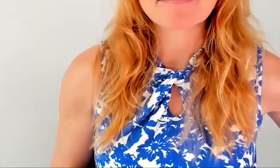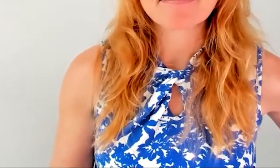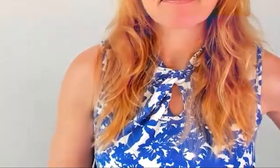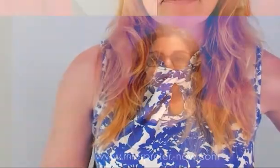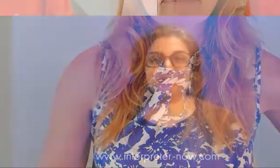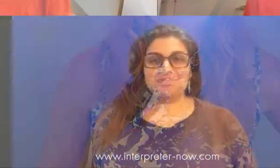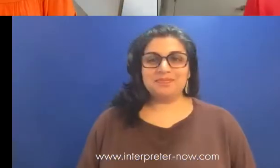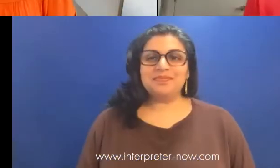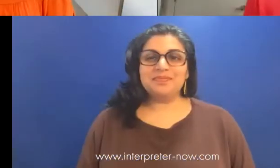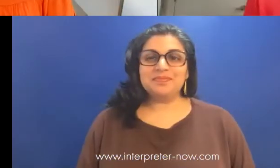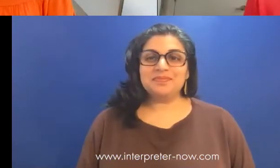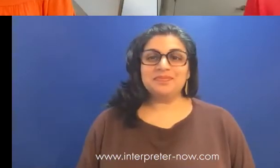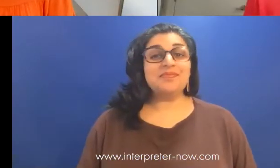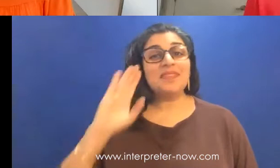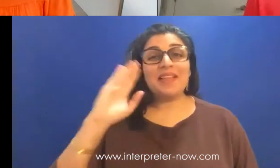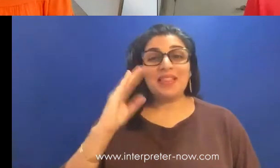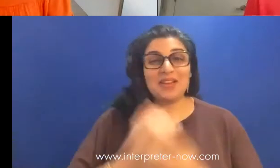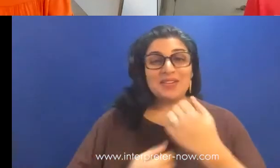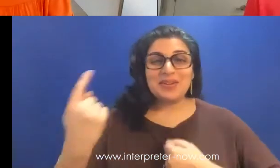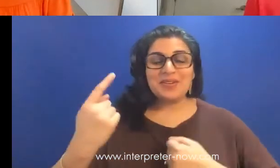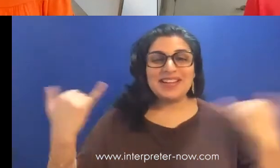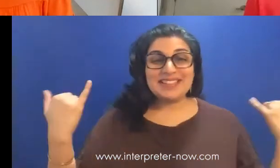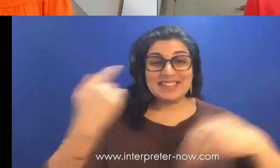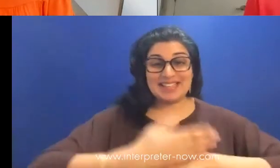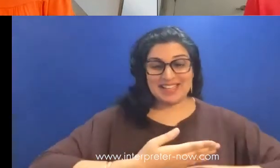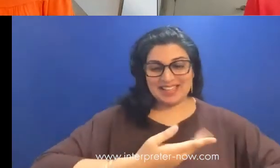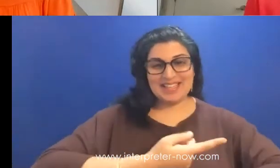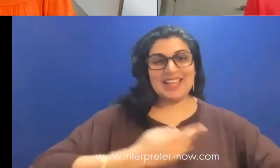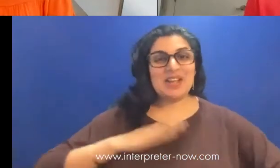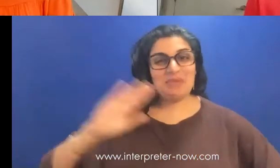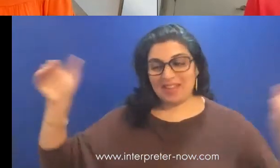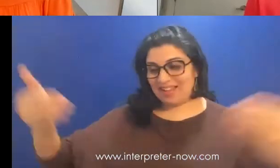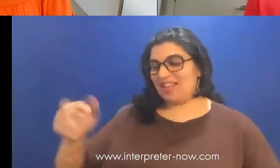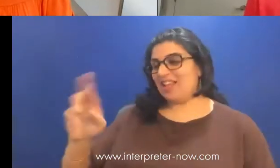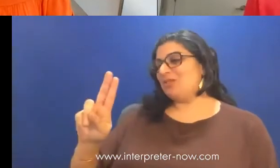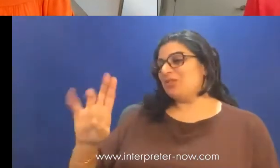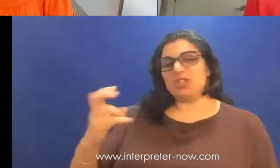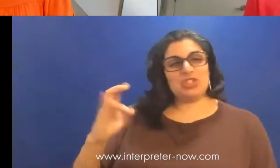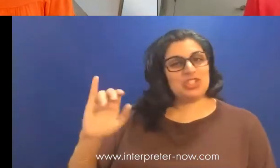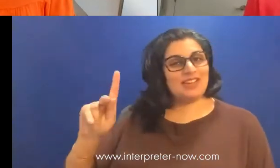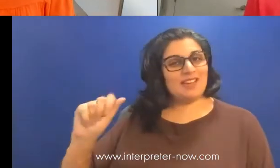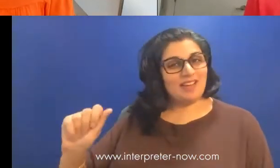Hello everyone. Today, I'm talking with Ruchika Tulshyan, a speaker at Candour LLC.